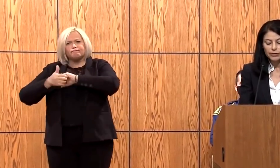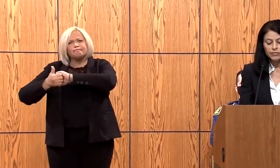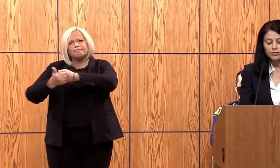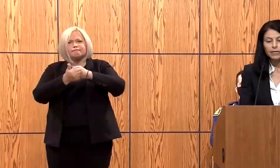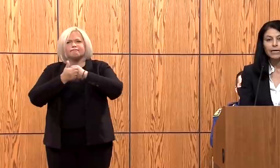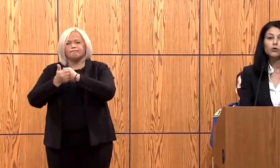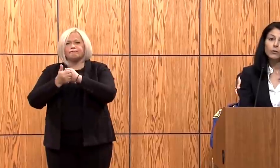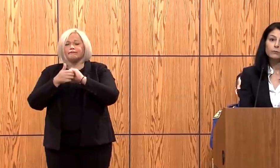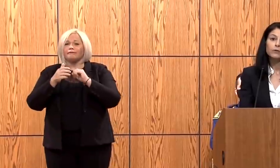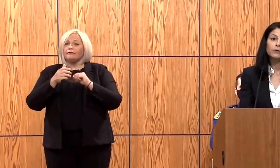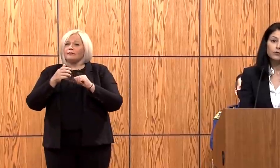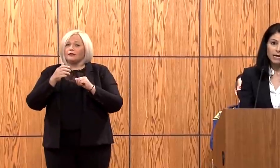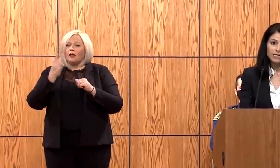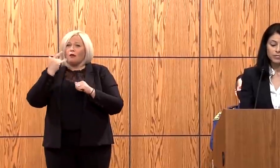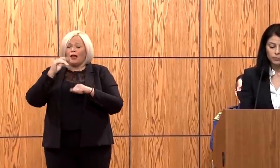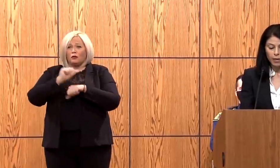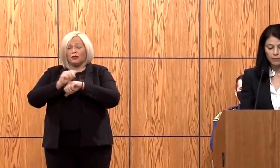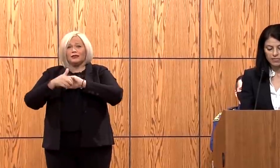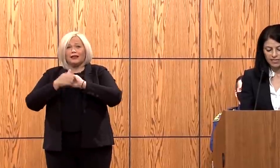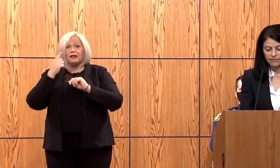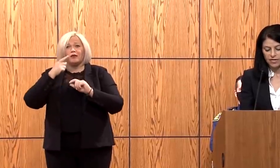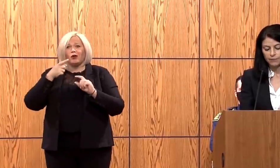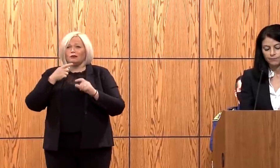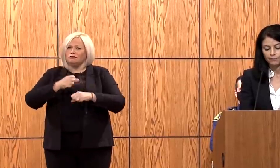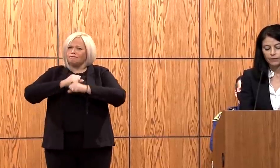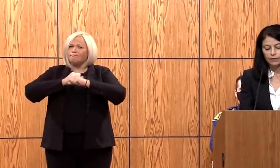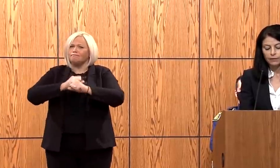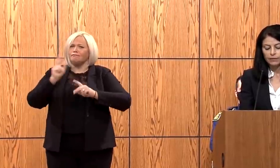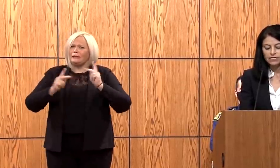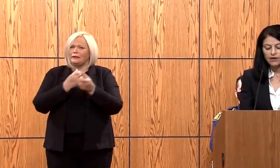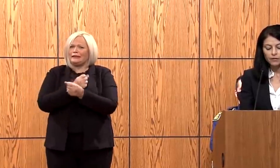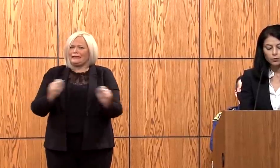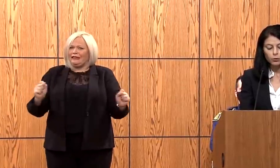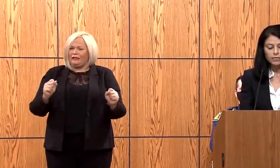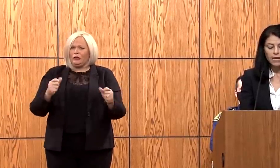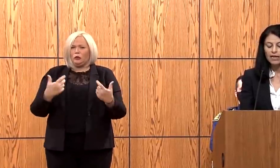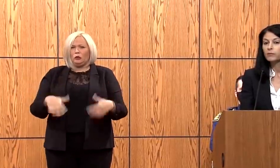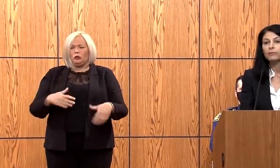TO STAND ALONGSIDE FOUR LEADING PARTNERS WHO WORKED PARTNERS WHO WORKED COLLABORATIVELY AND DECISIVELY